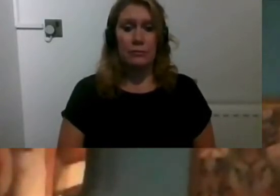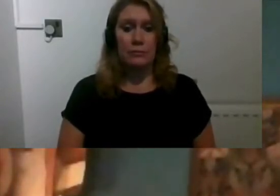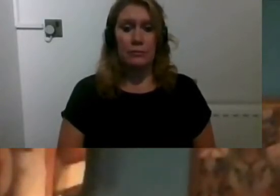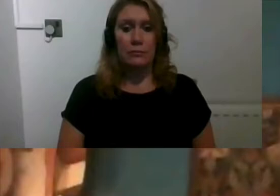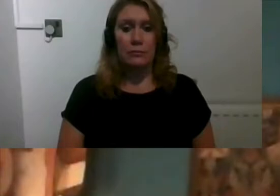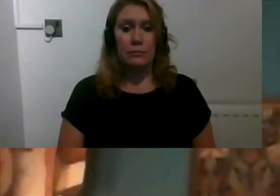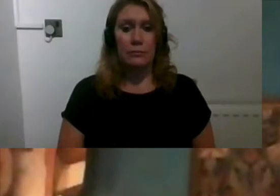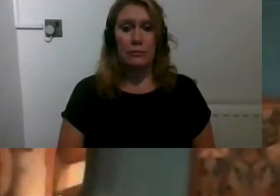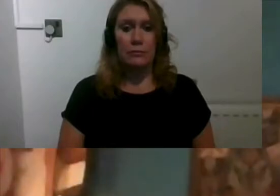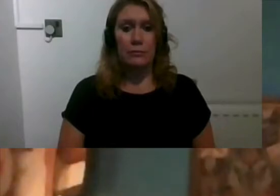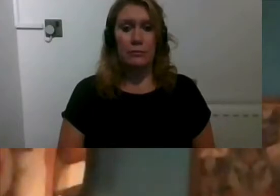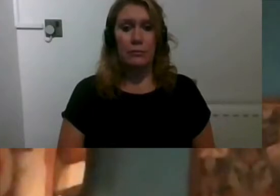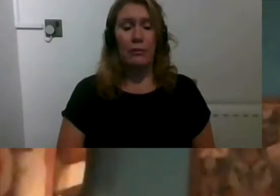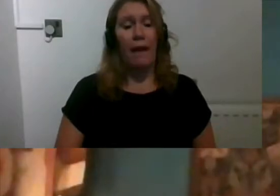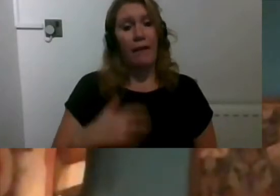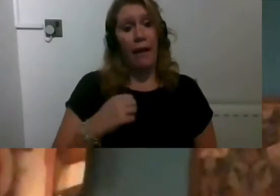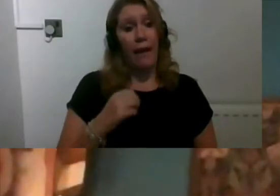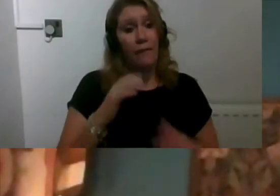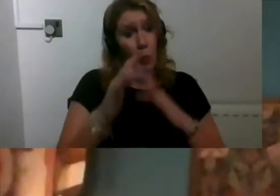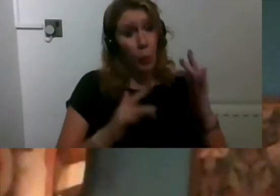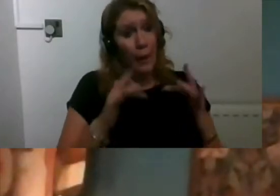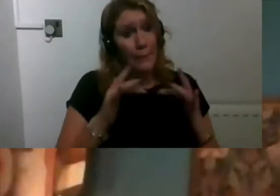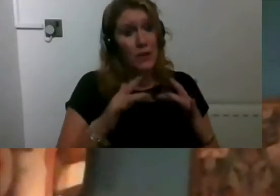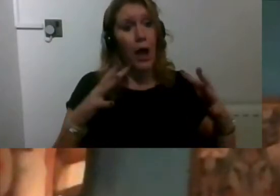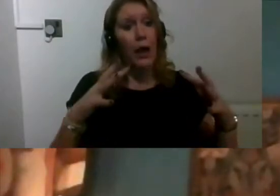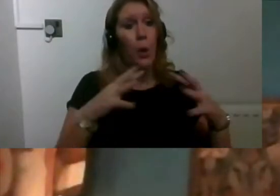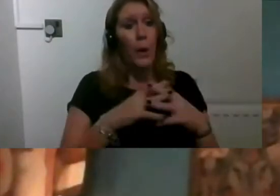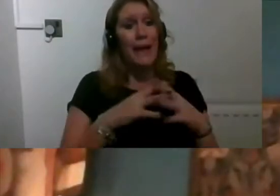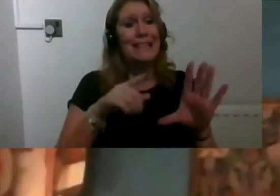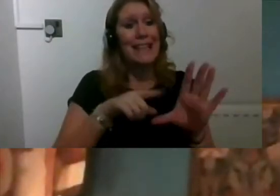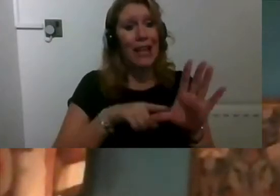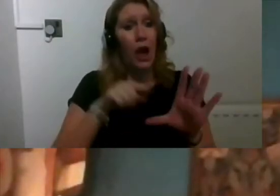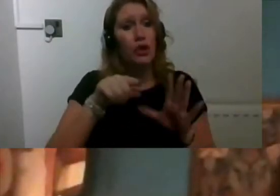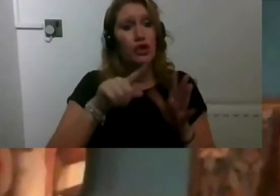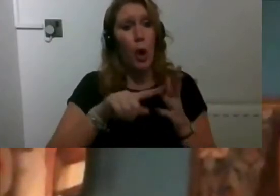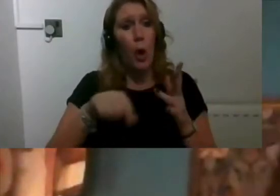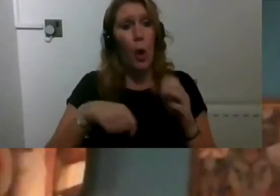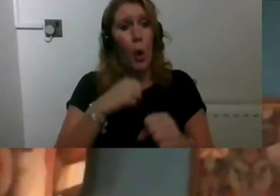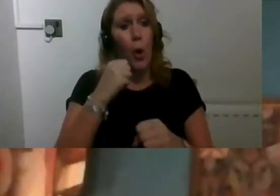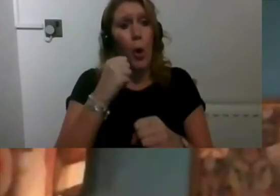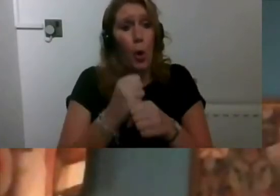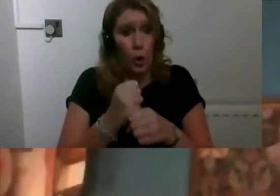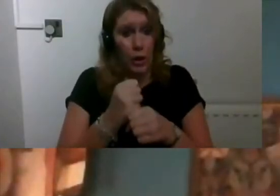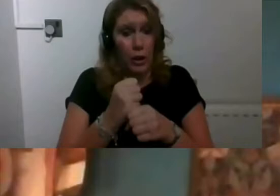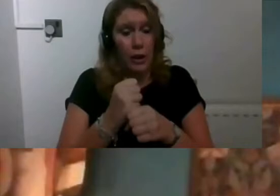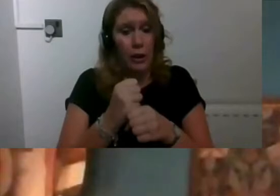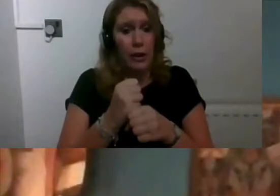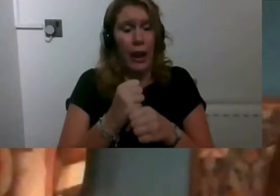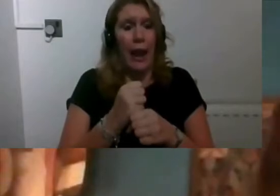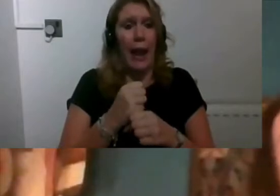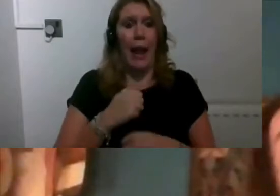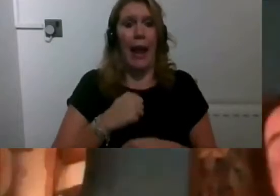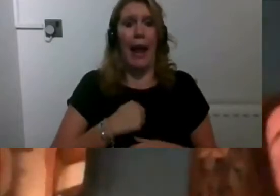the proud moment it's been brilliant for